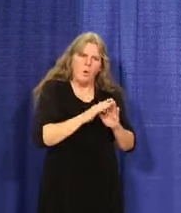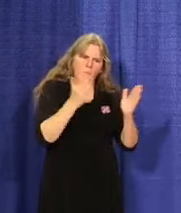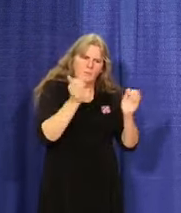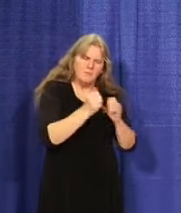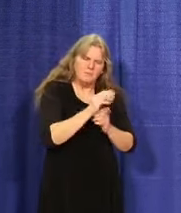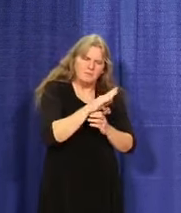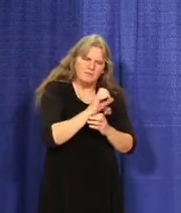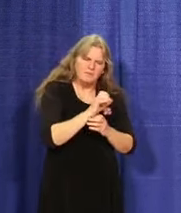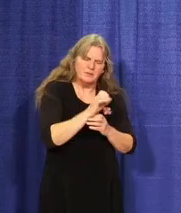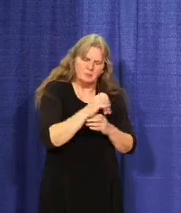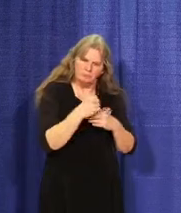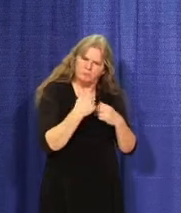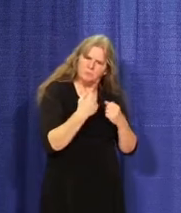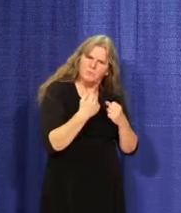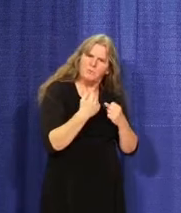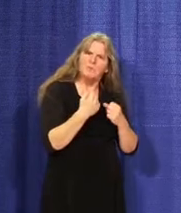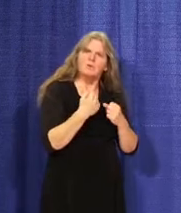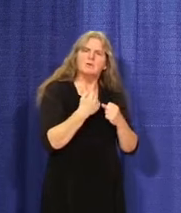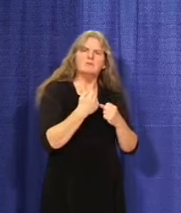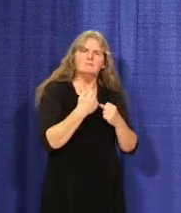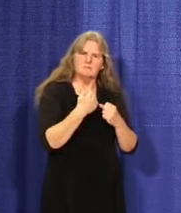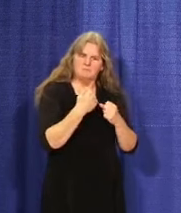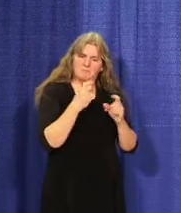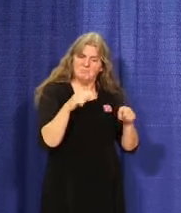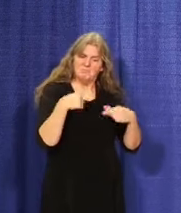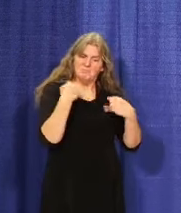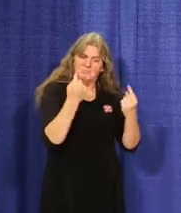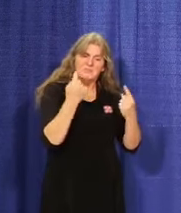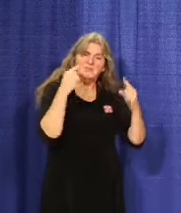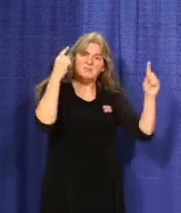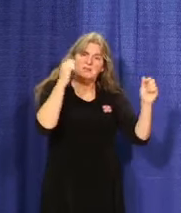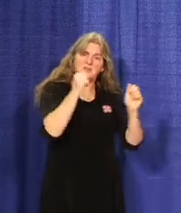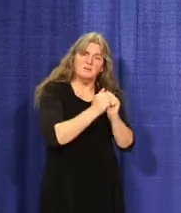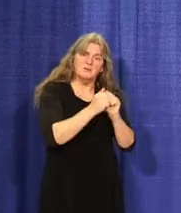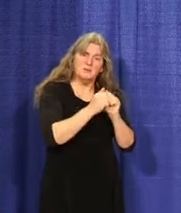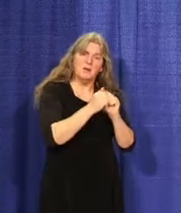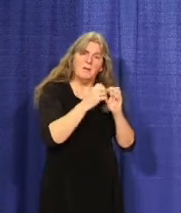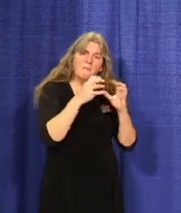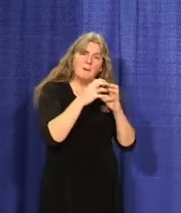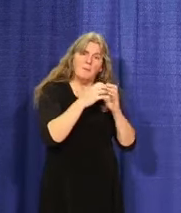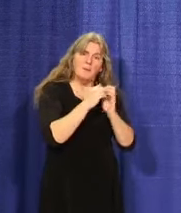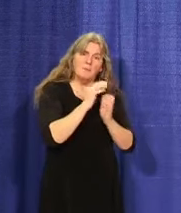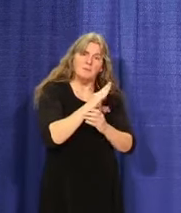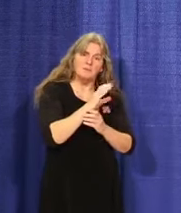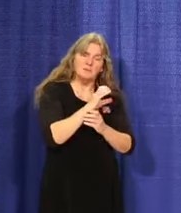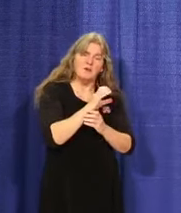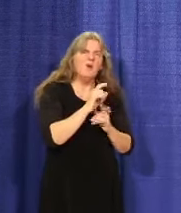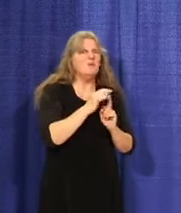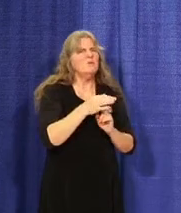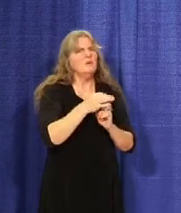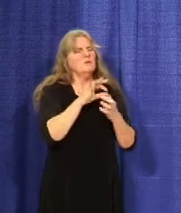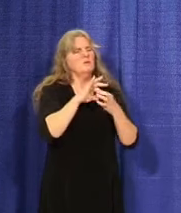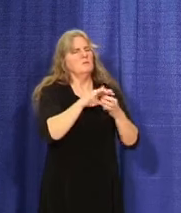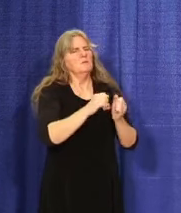And a deliberate one. And we have done very well. We also have a very special relationship with BC.